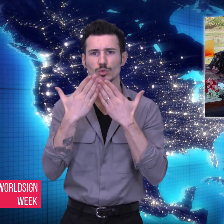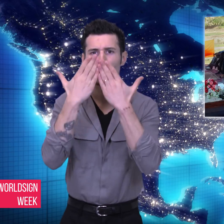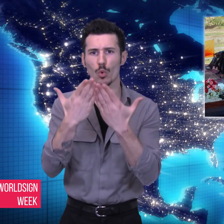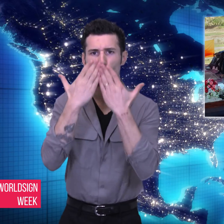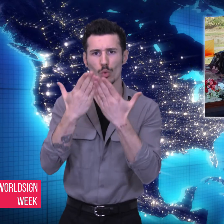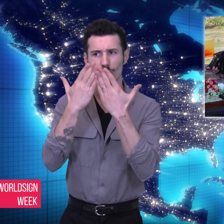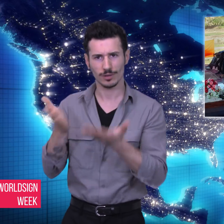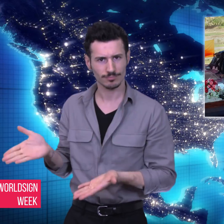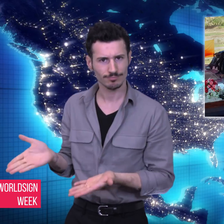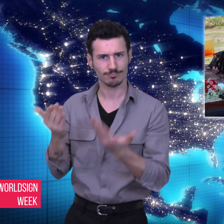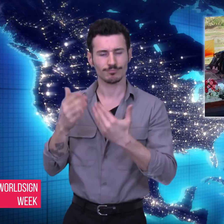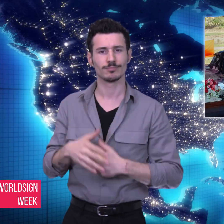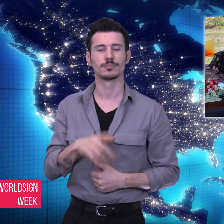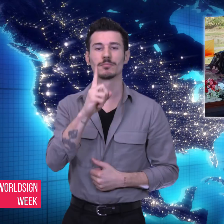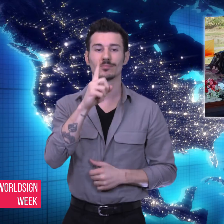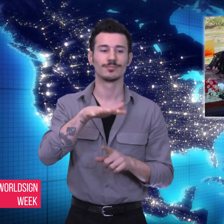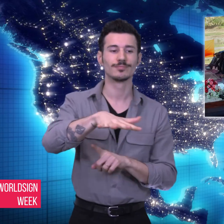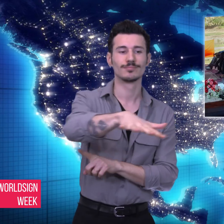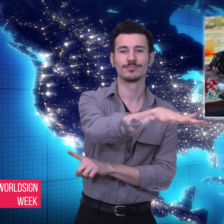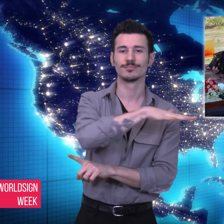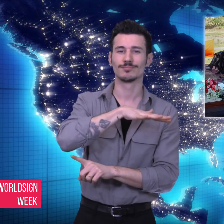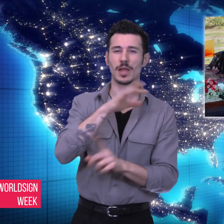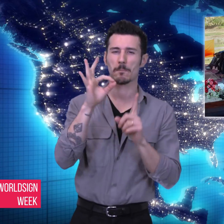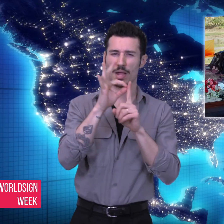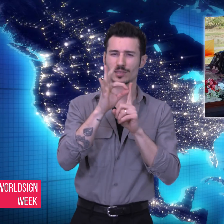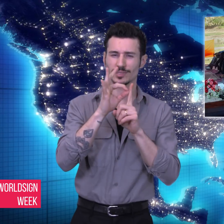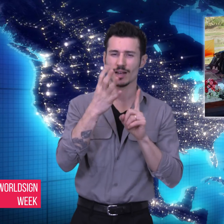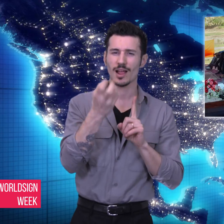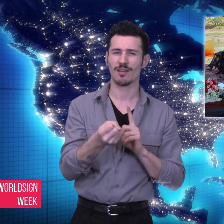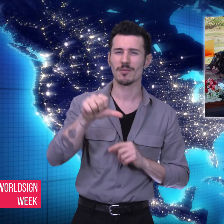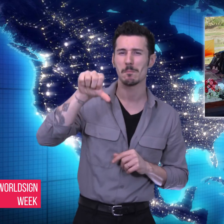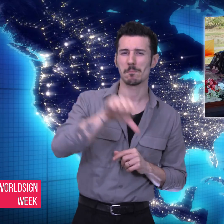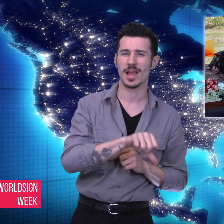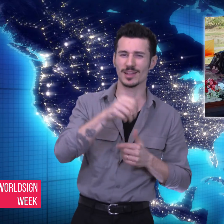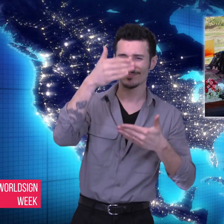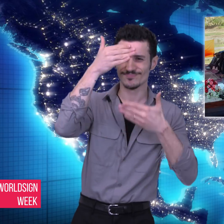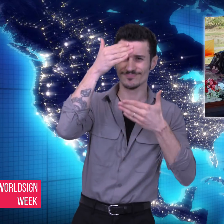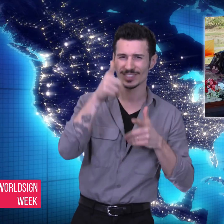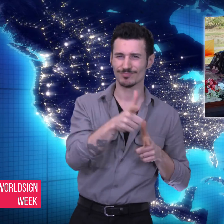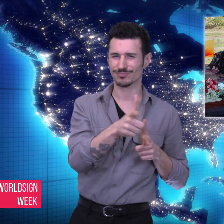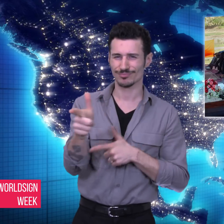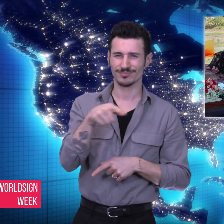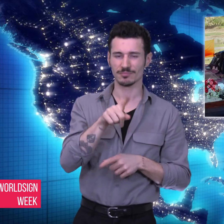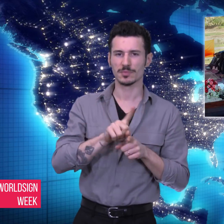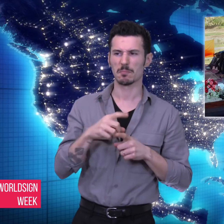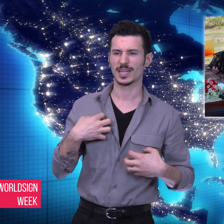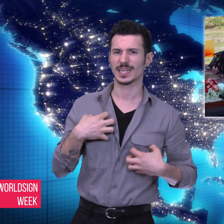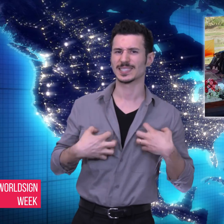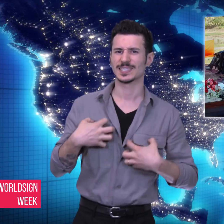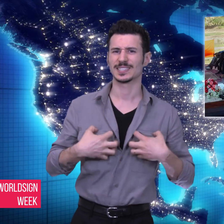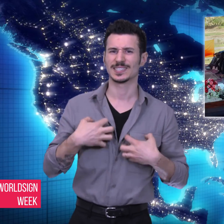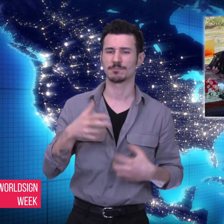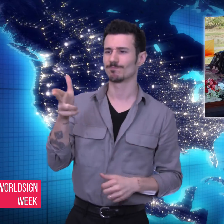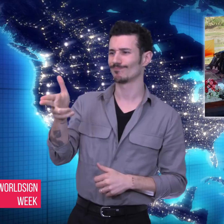She survived the gunshot wound in her head